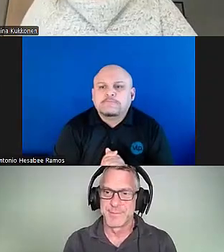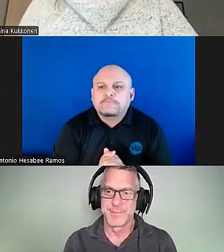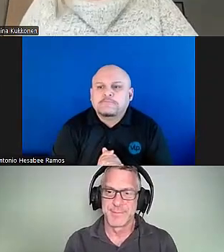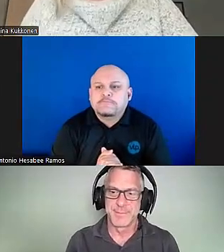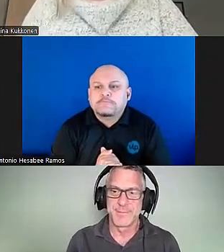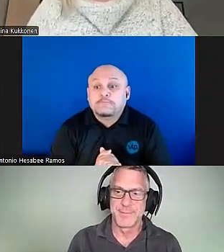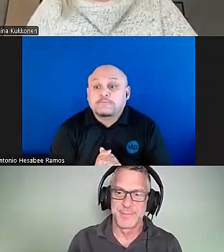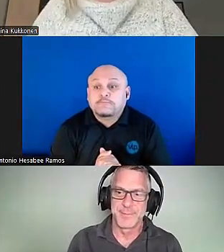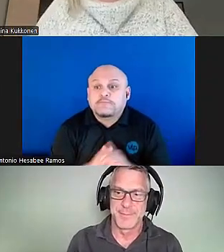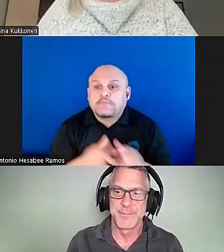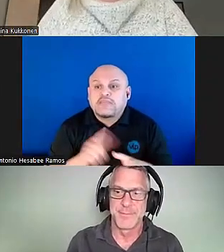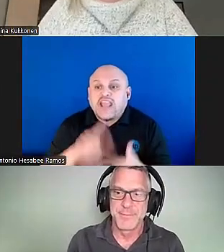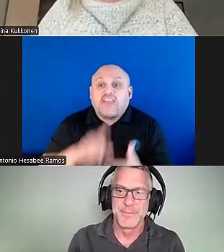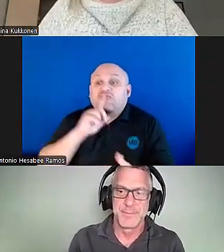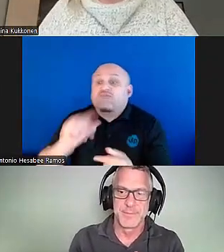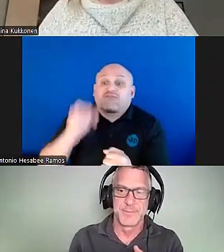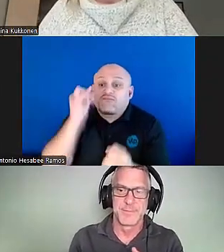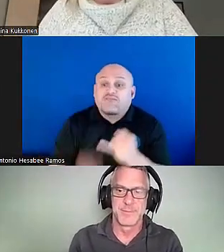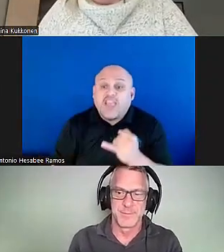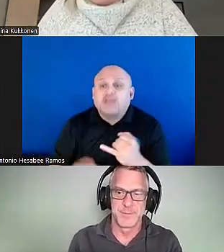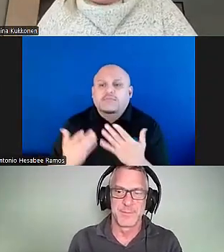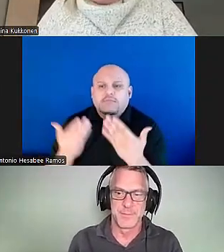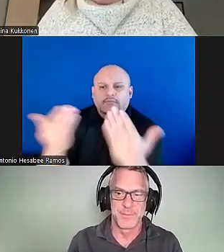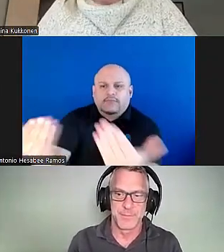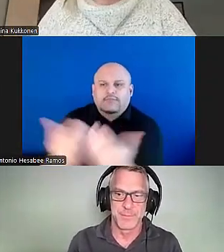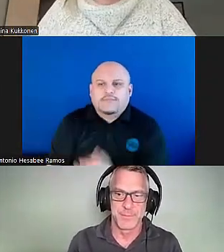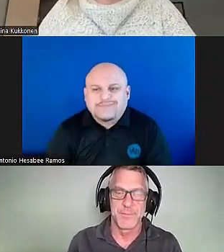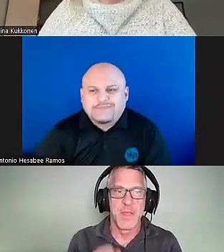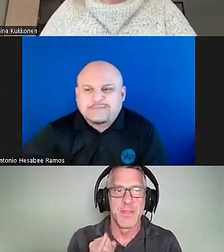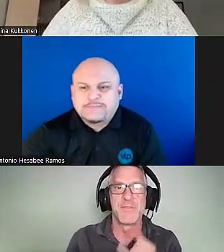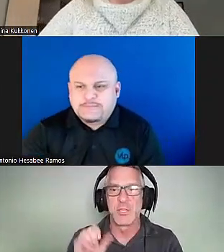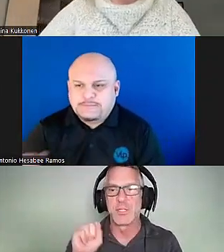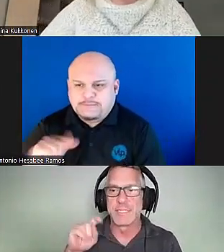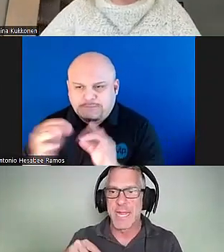Then the final step would be assessing the impact of the arts-based knowledge